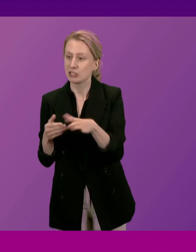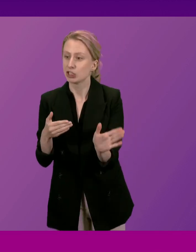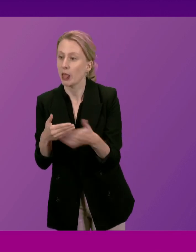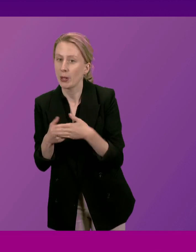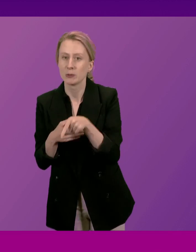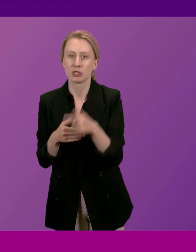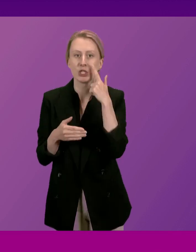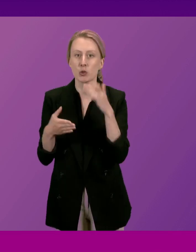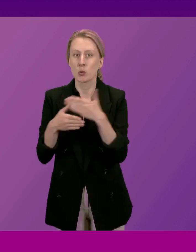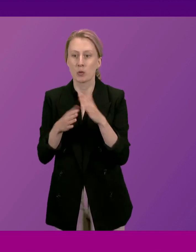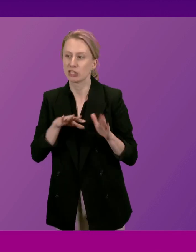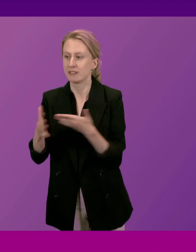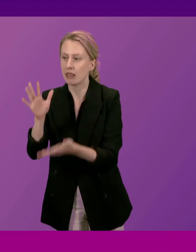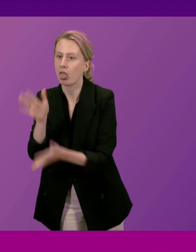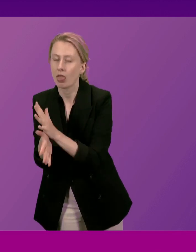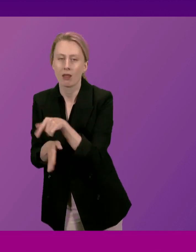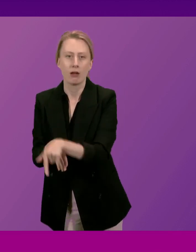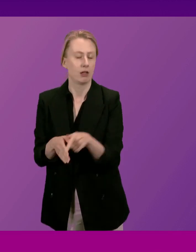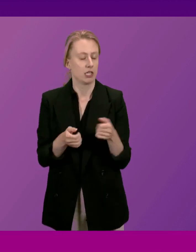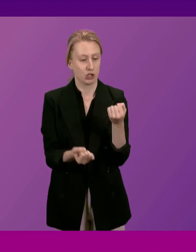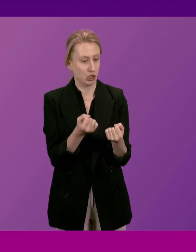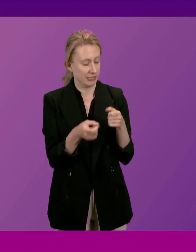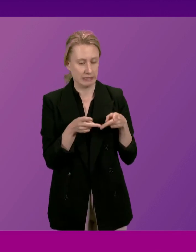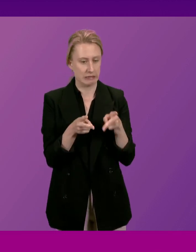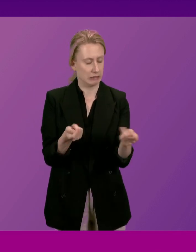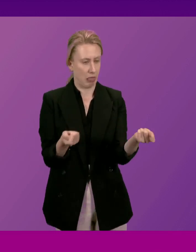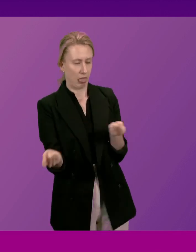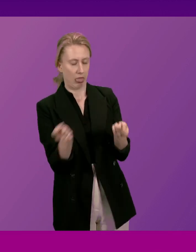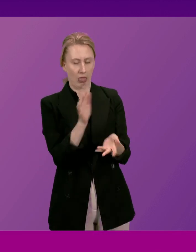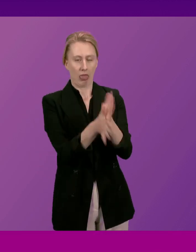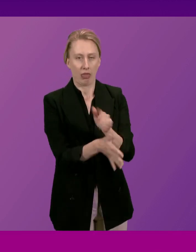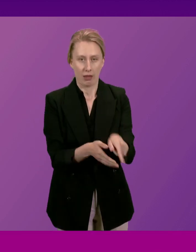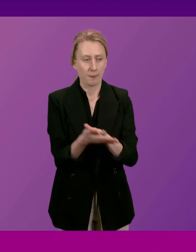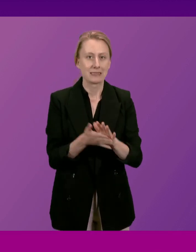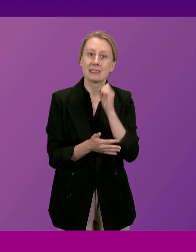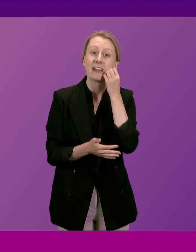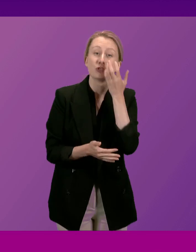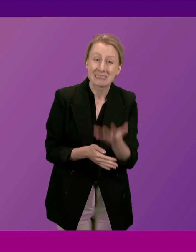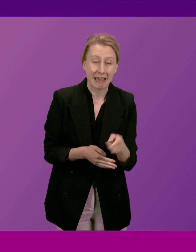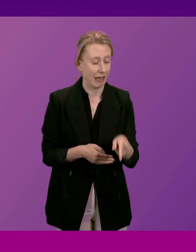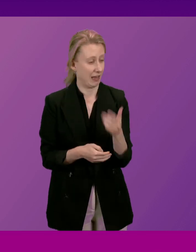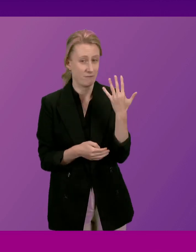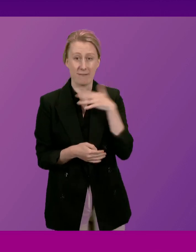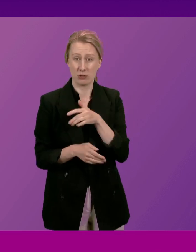services and has so badly mismanaged our justice system that 500 police officers